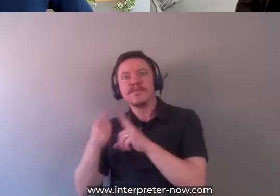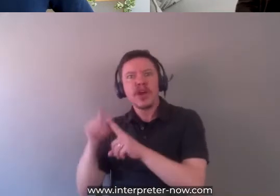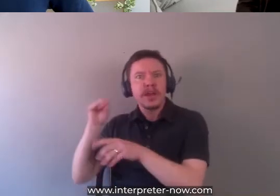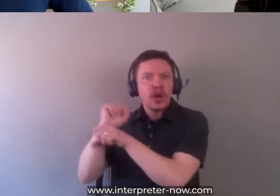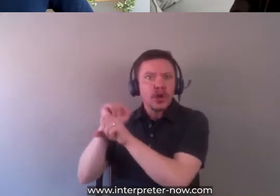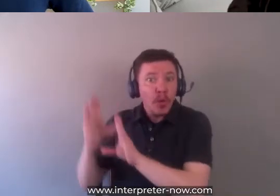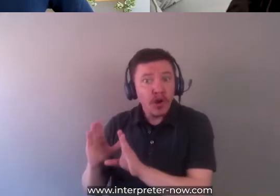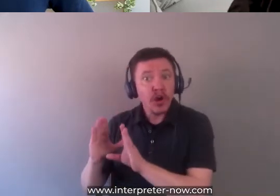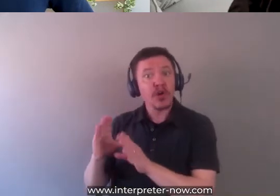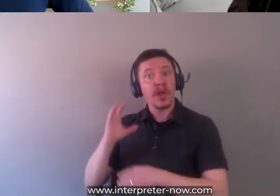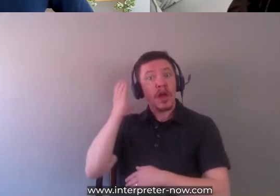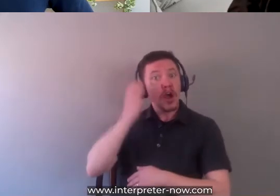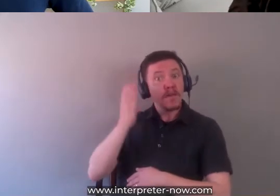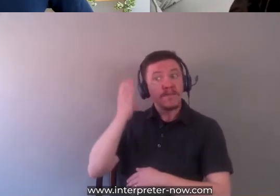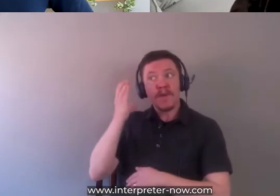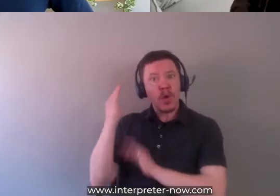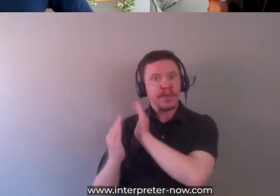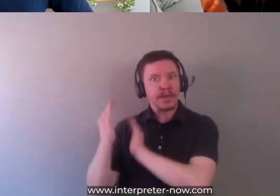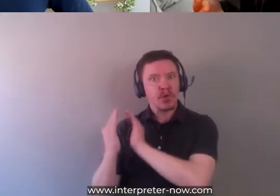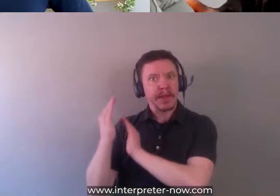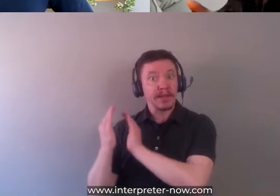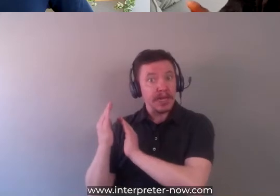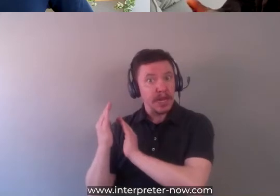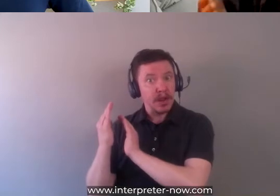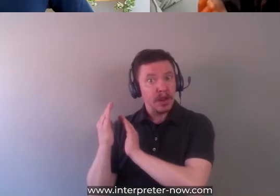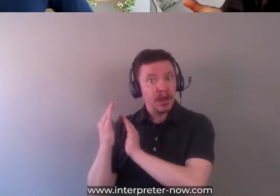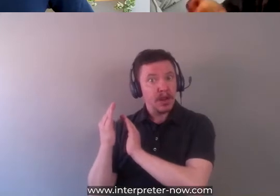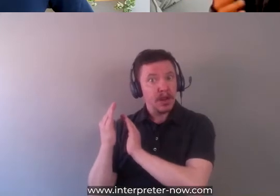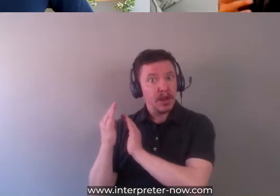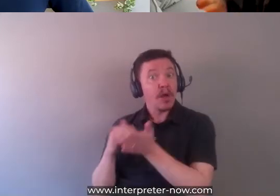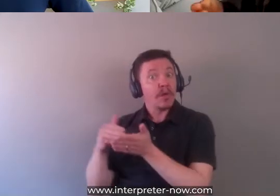same time, and perhaps have been in close proximity frequently, suggesting some form